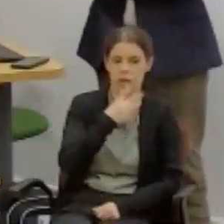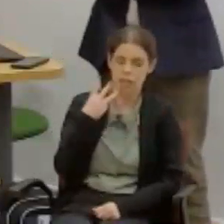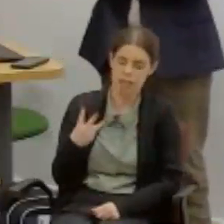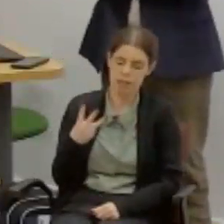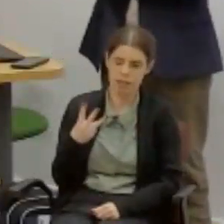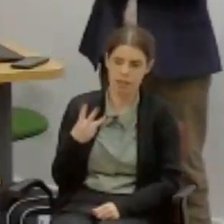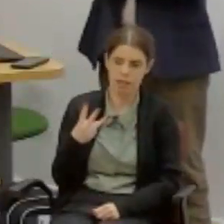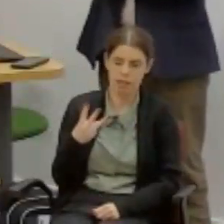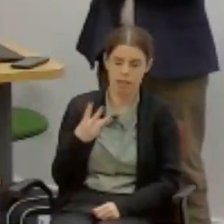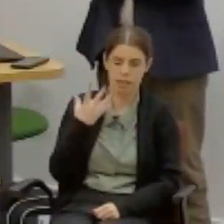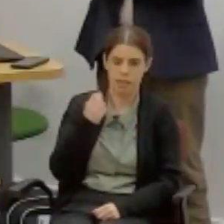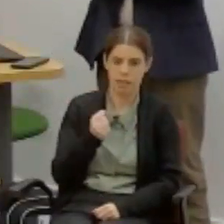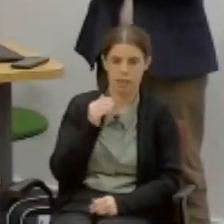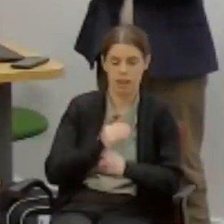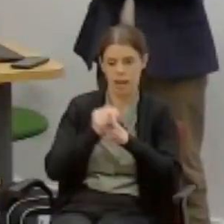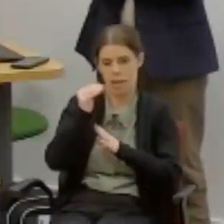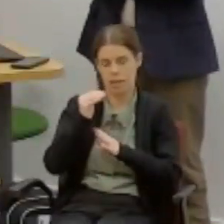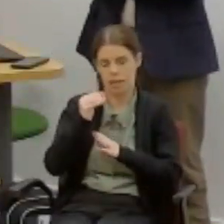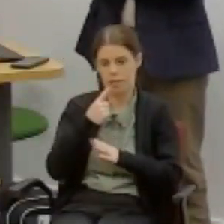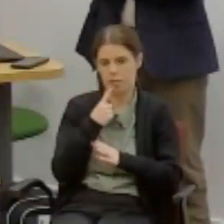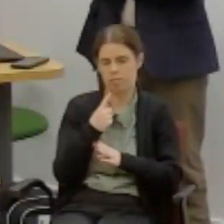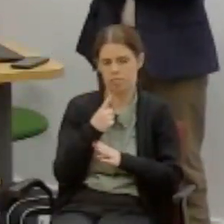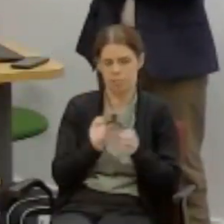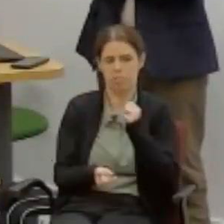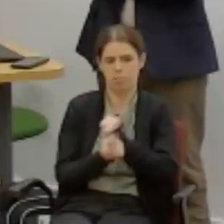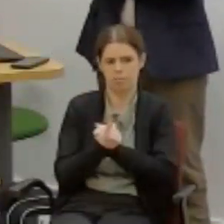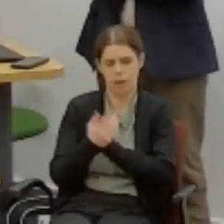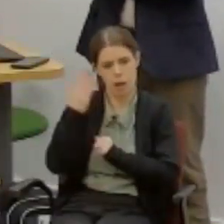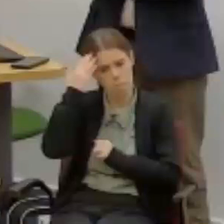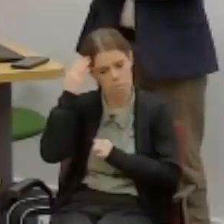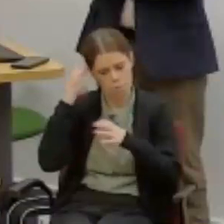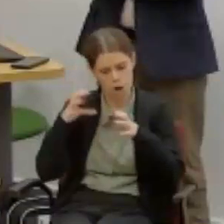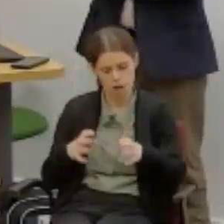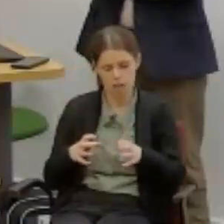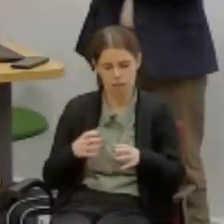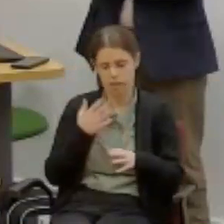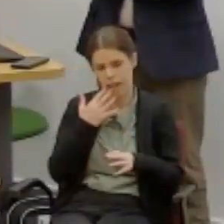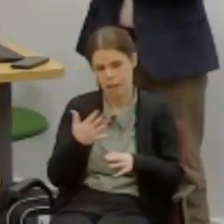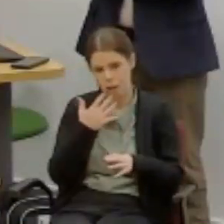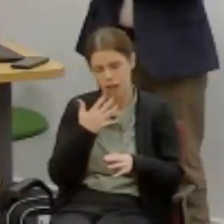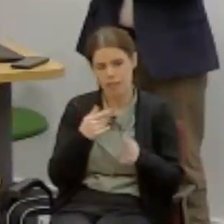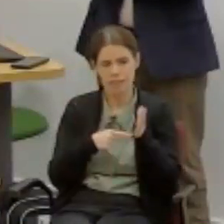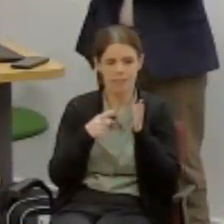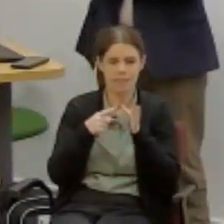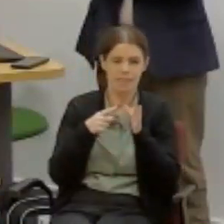of the happens with brains. Is the adolescent’s teenage years.